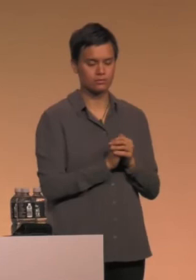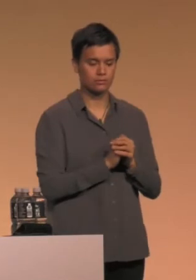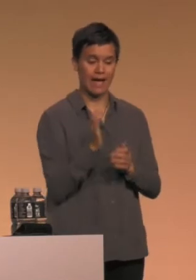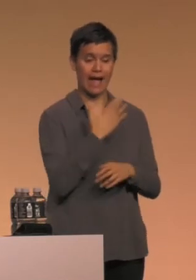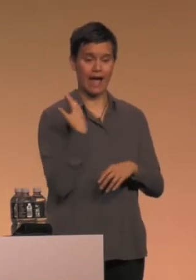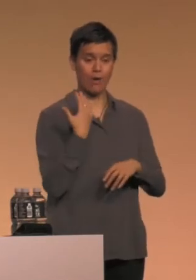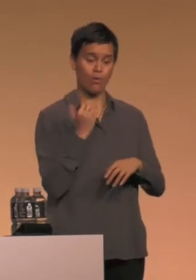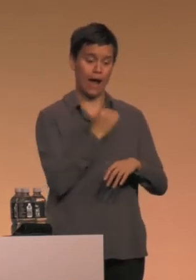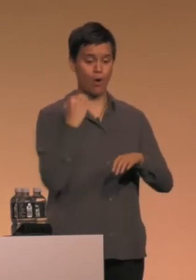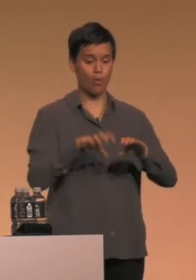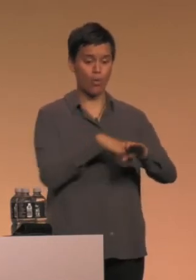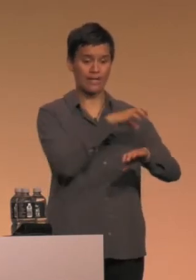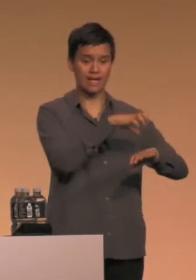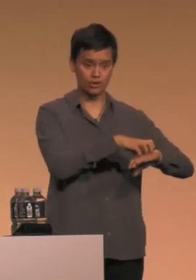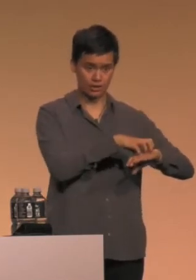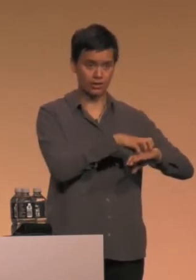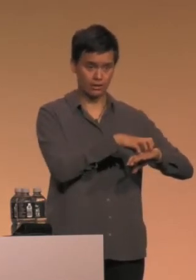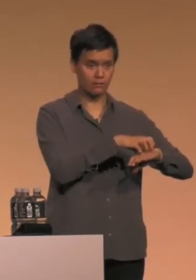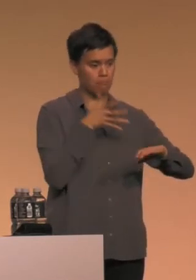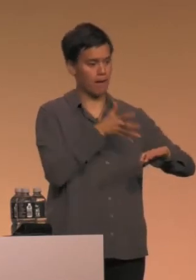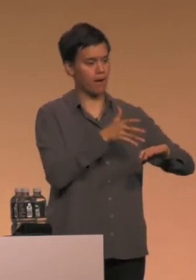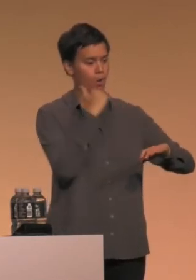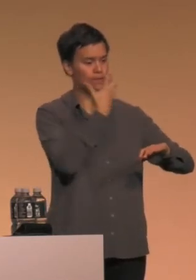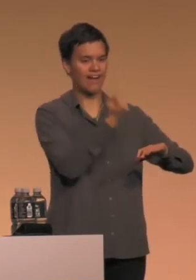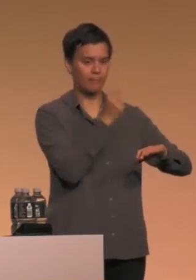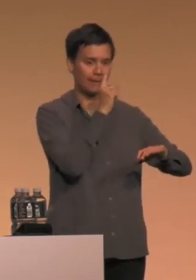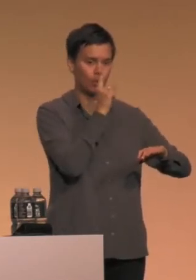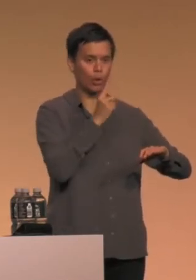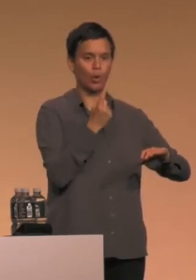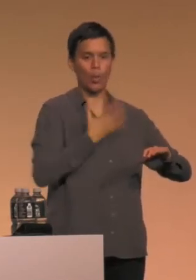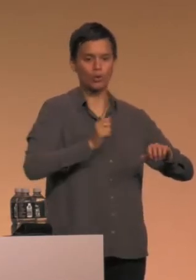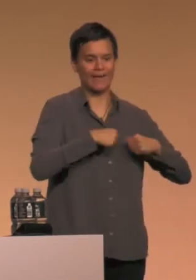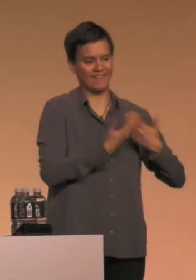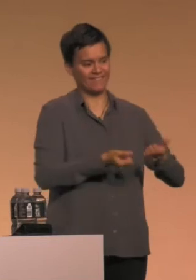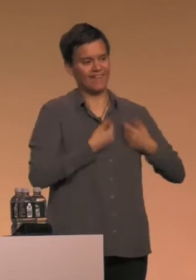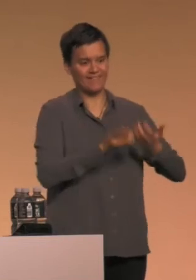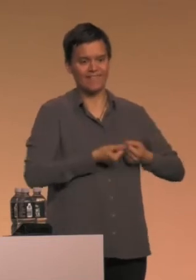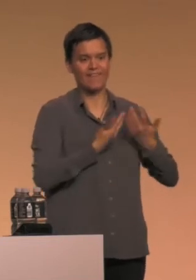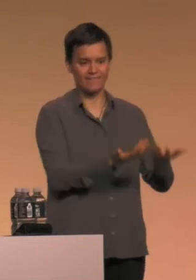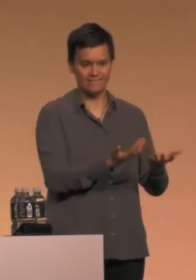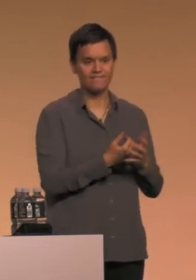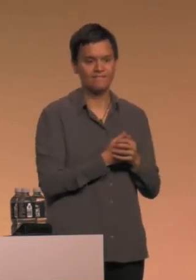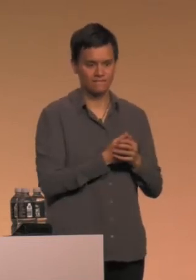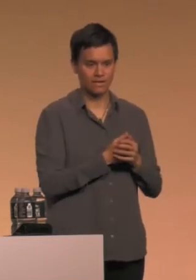in which this altruistic behavior occurs. And an organization either enables it or creates barriers